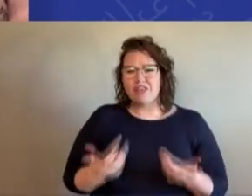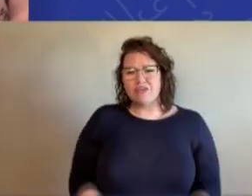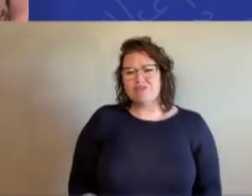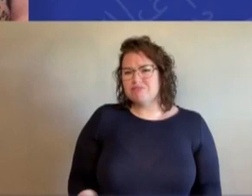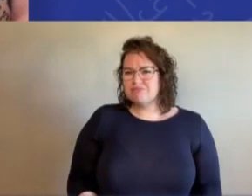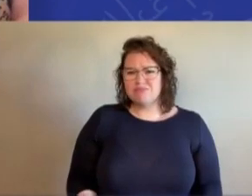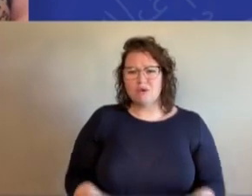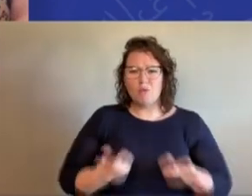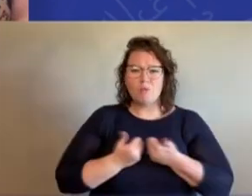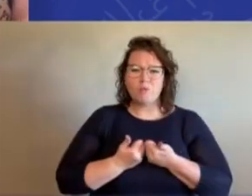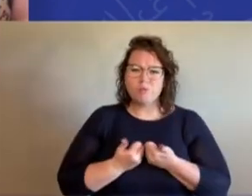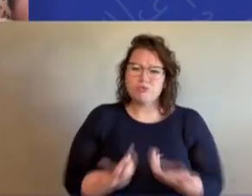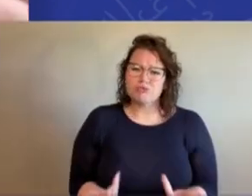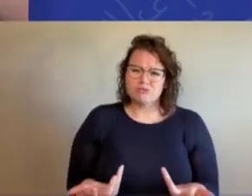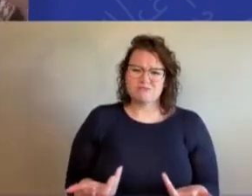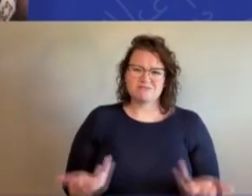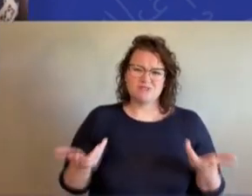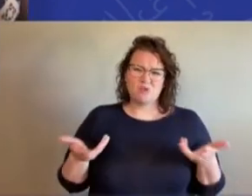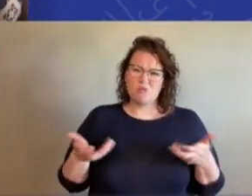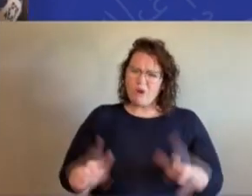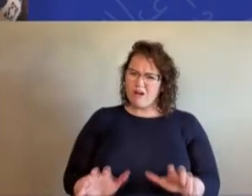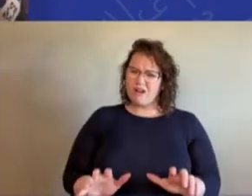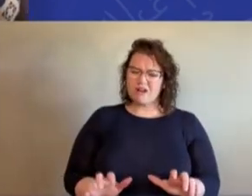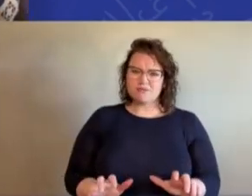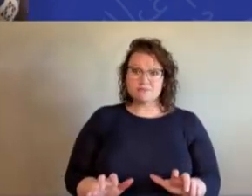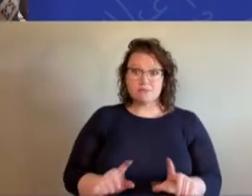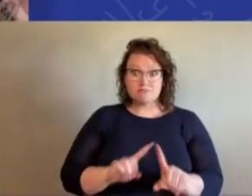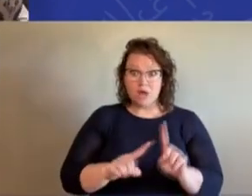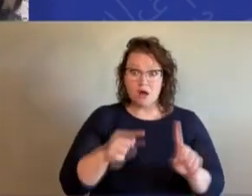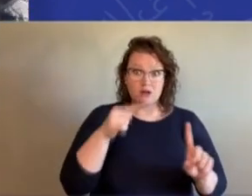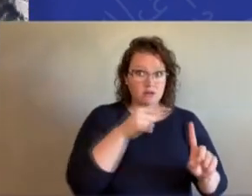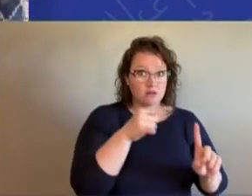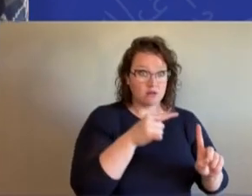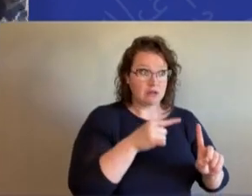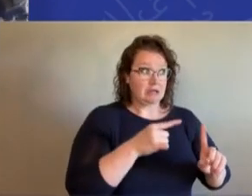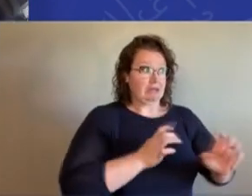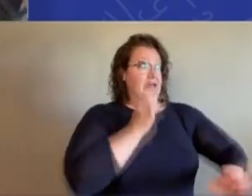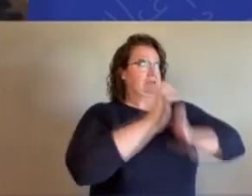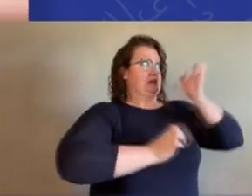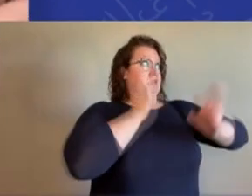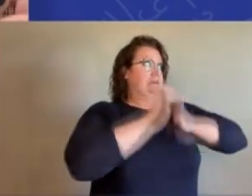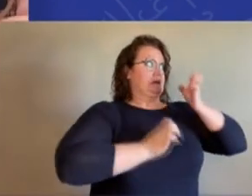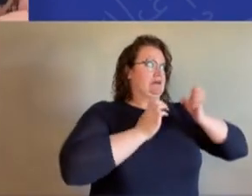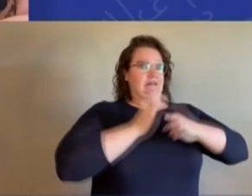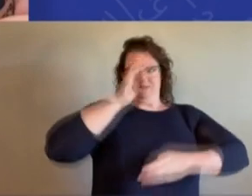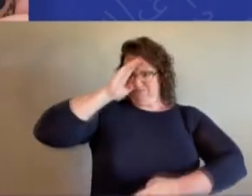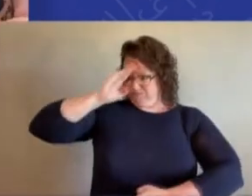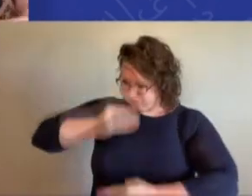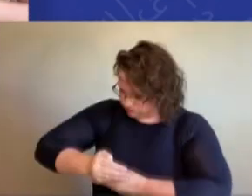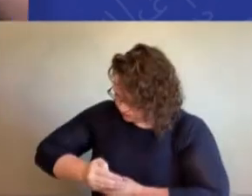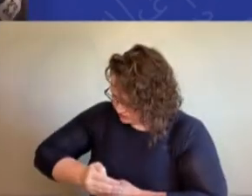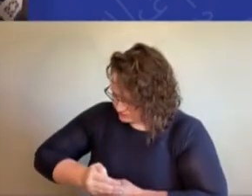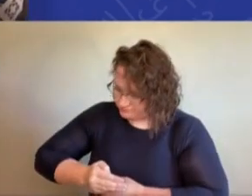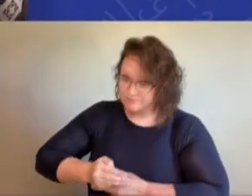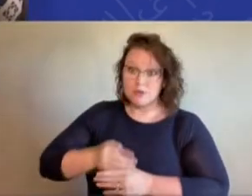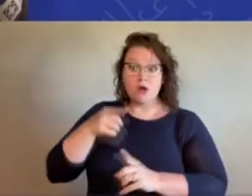absolutely nothing. We just may be feel like we don't even have the energy to get done what we want to get done.